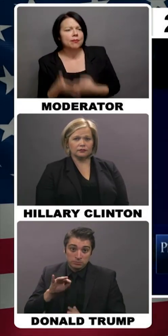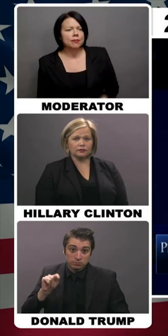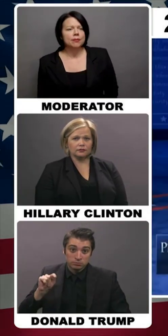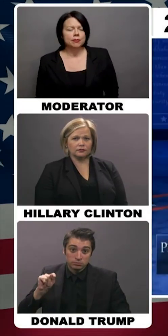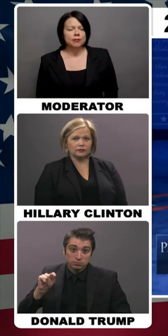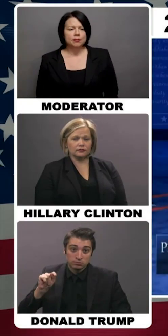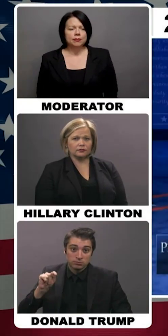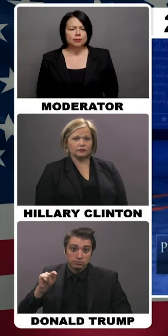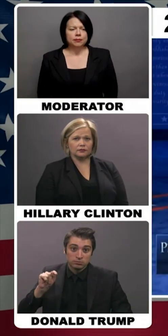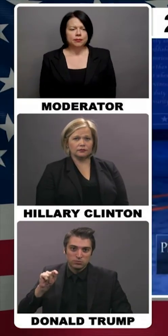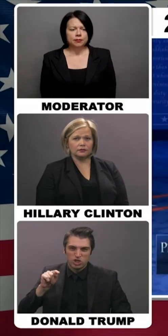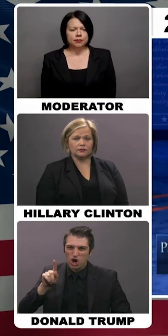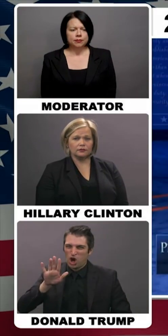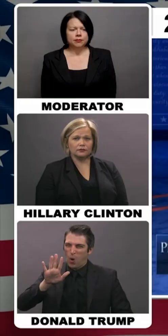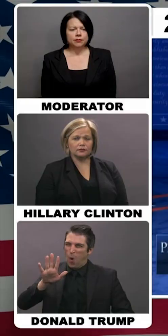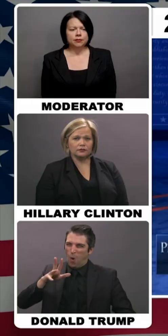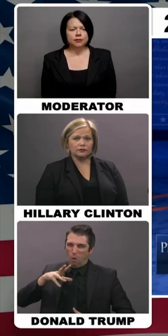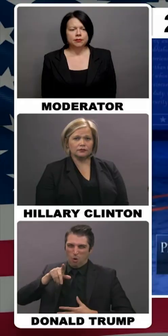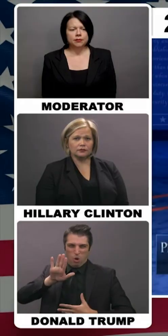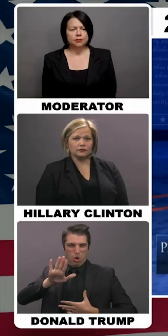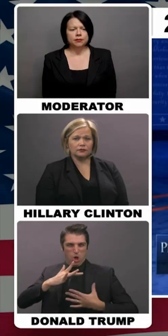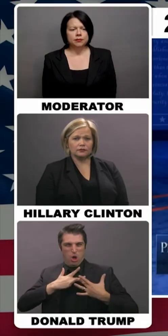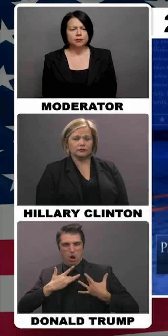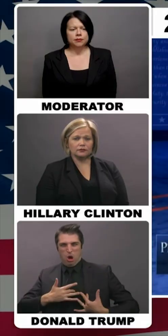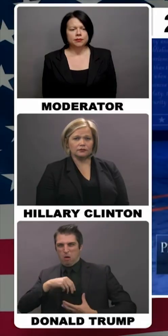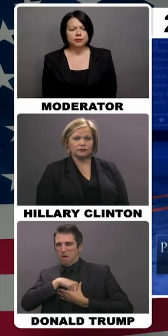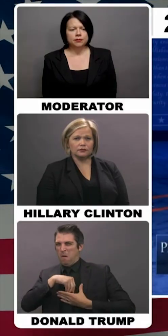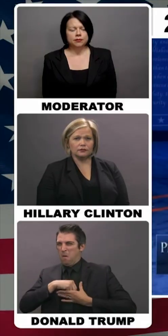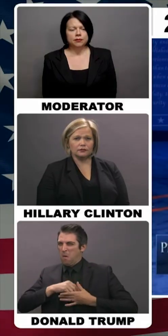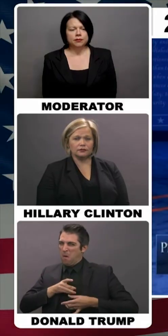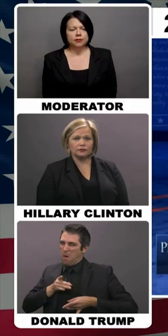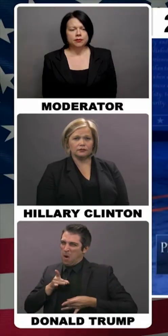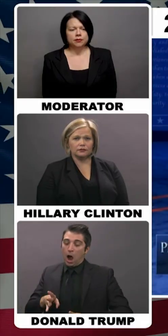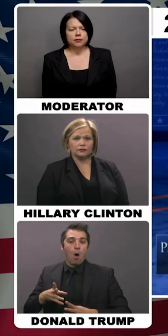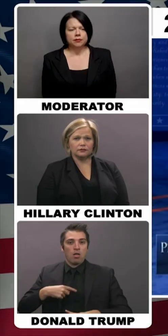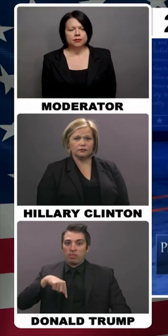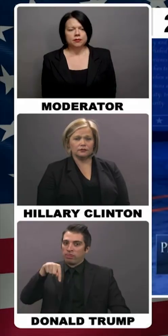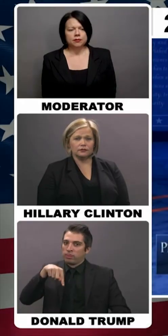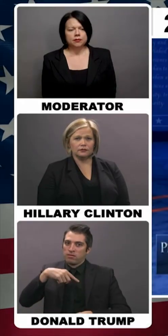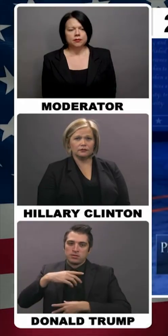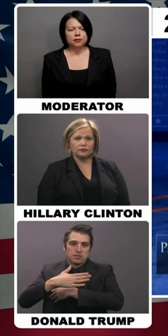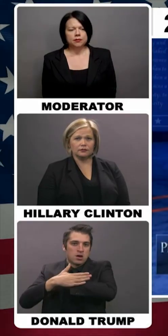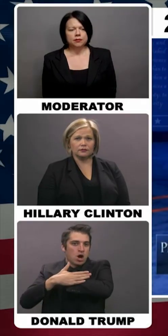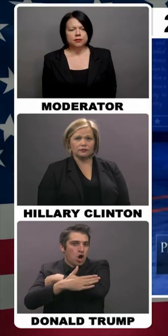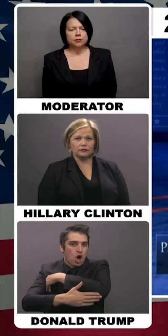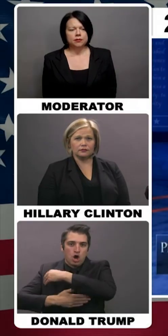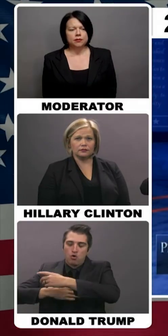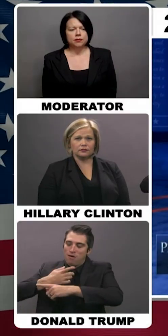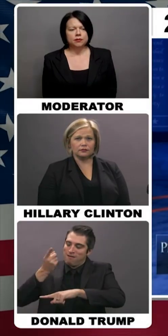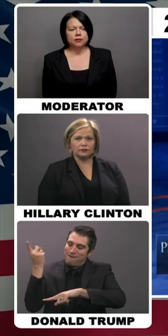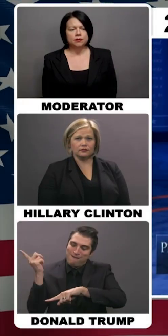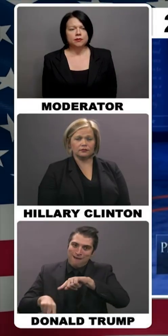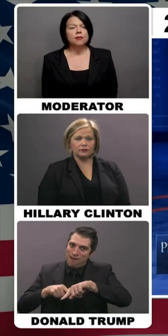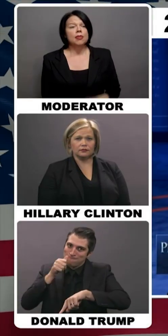And this country cannot take another four years of Barack Obama. And that's what you're getting with her. Mr. Trump, lemme follow up with you.